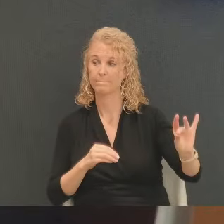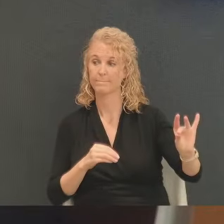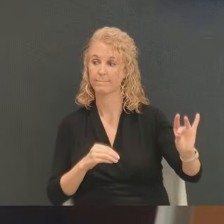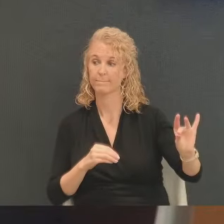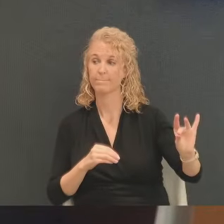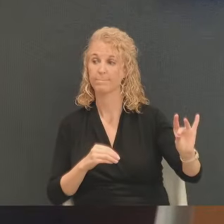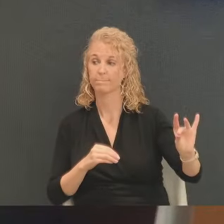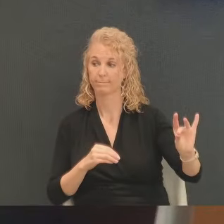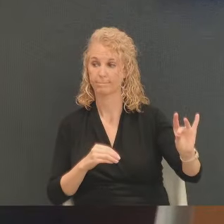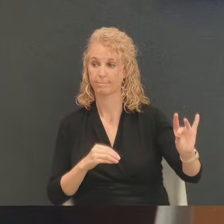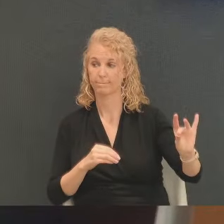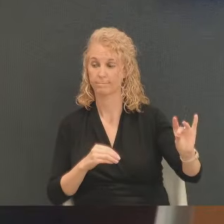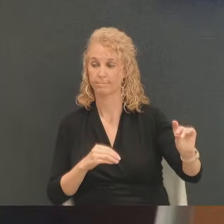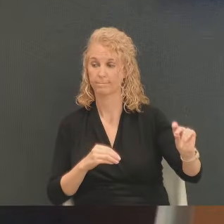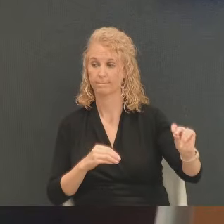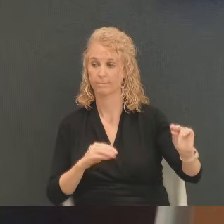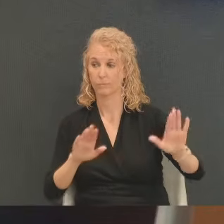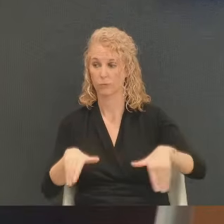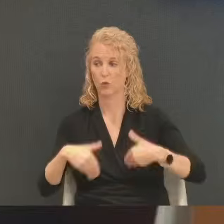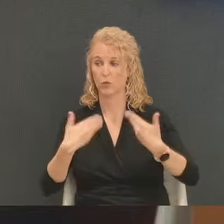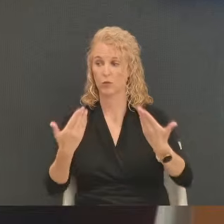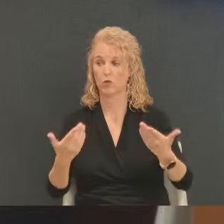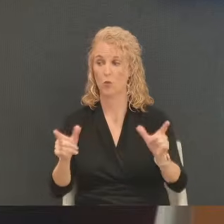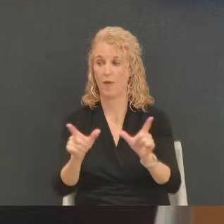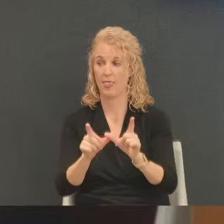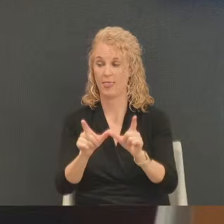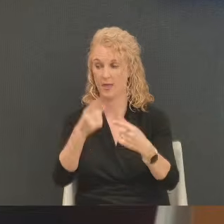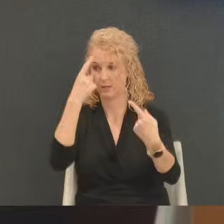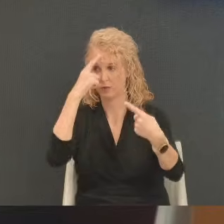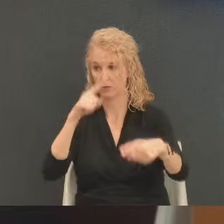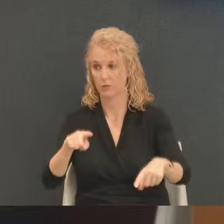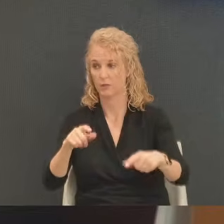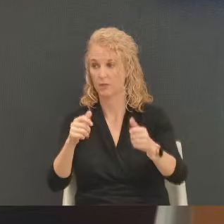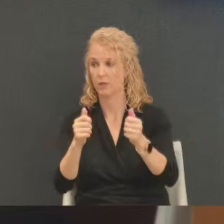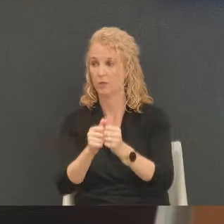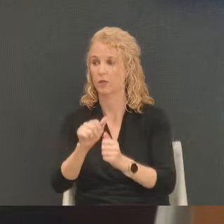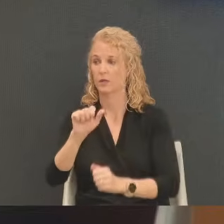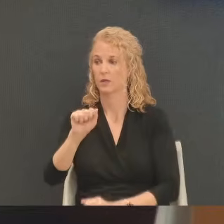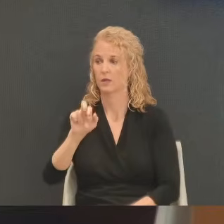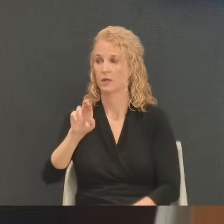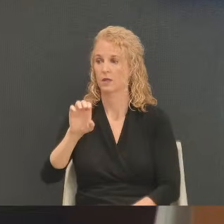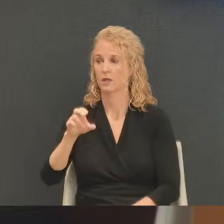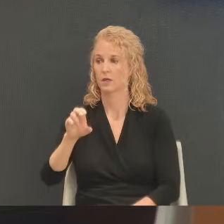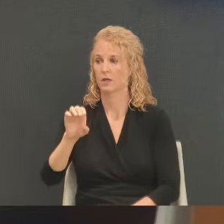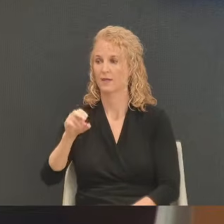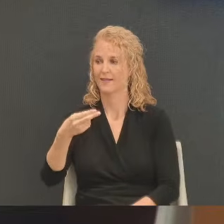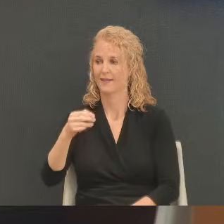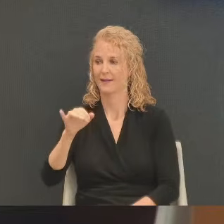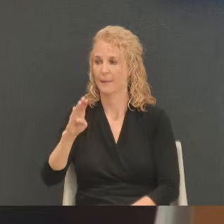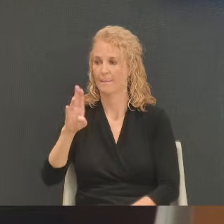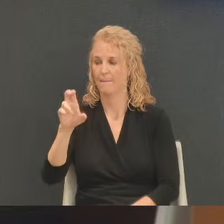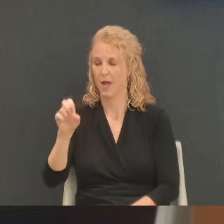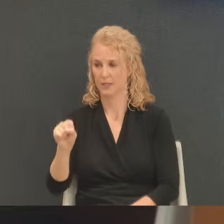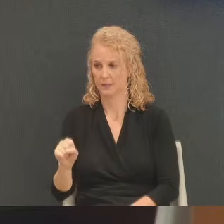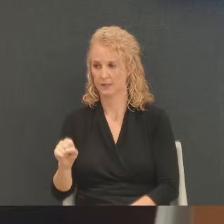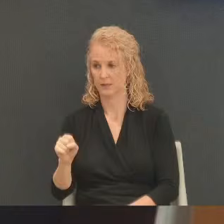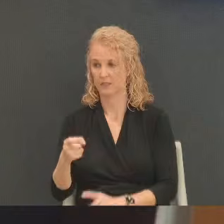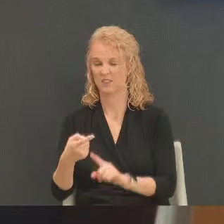the is the renewal and license agreement for Archibus which is in the county facilities